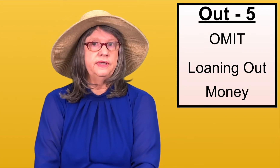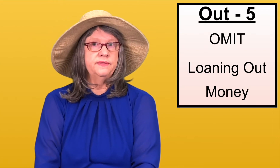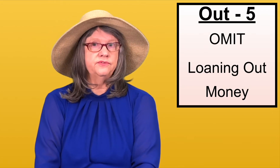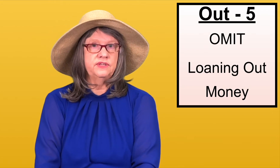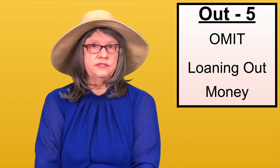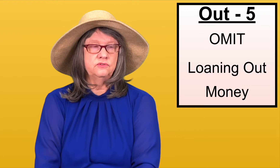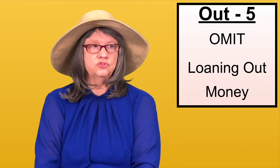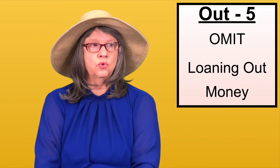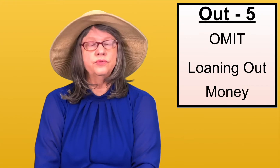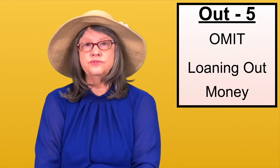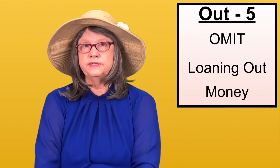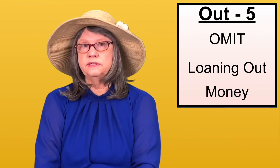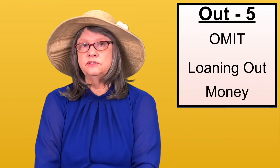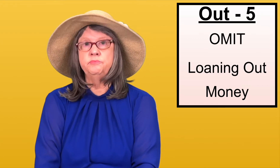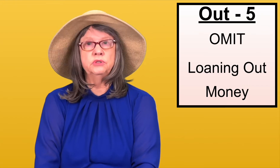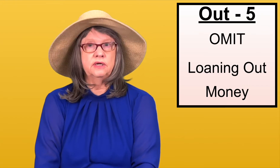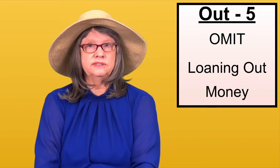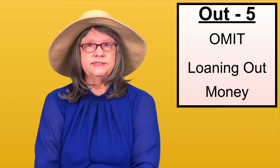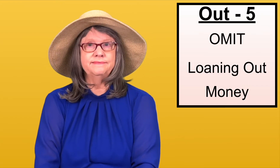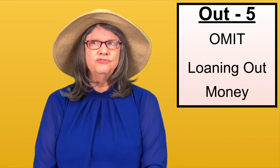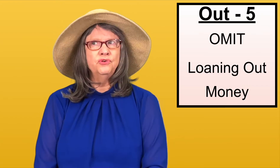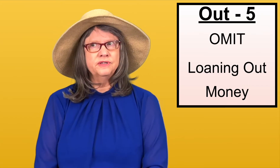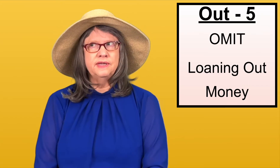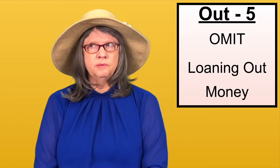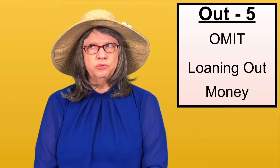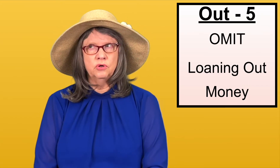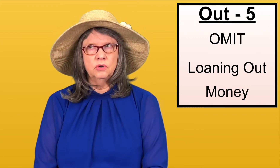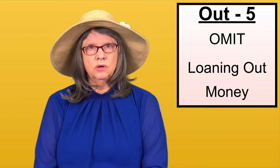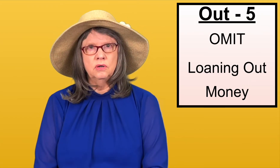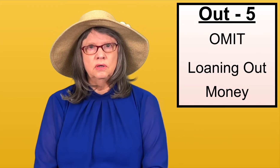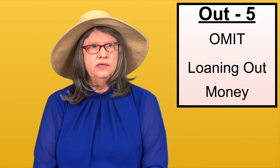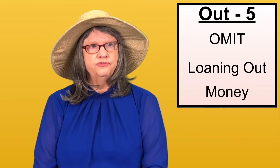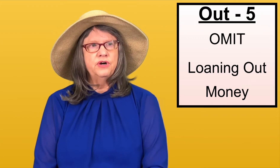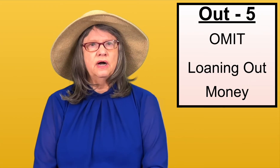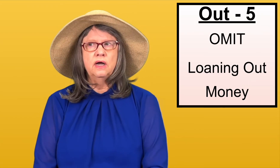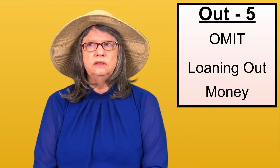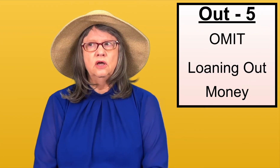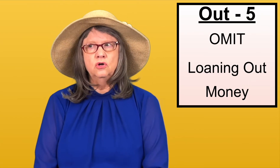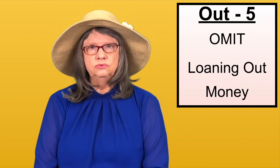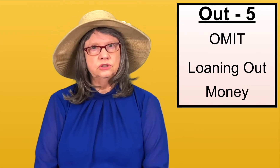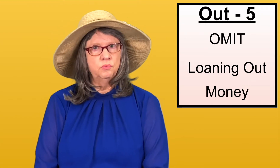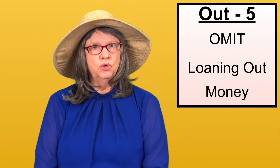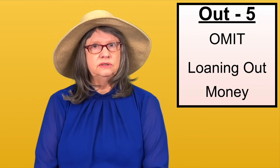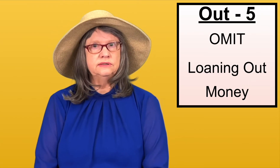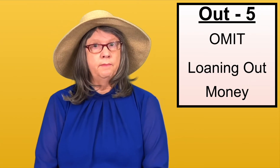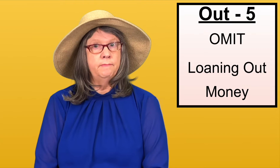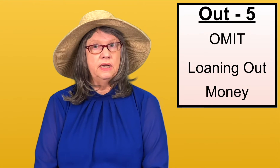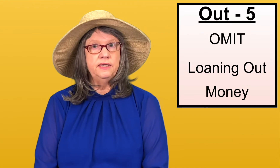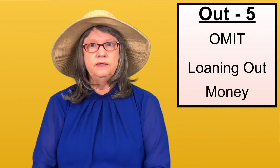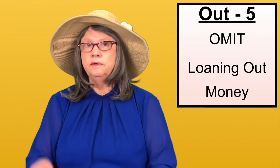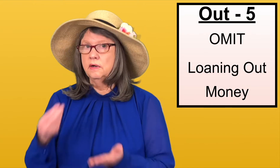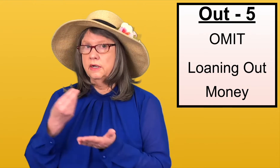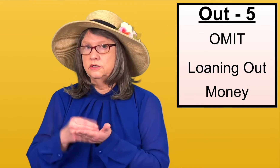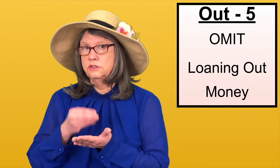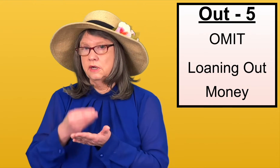in the sentence, or the sentence implies it. For example, if I loan someone some money, I could sign